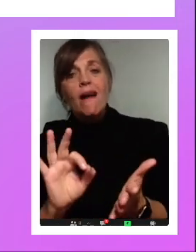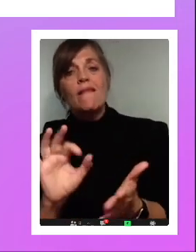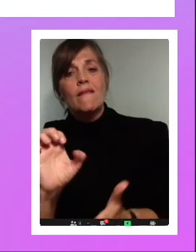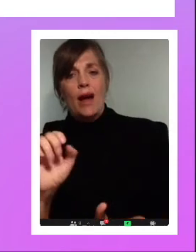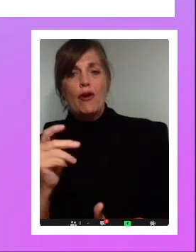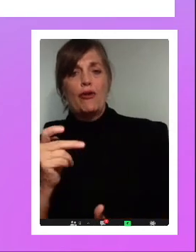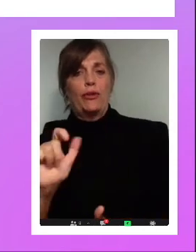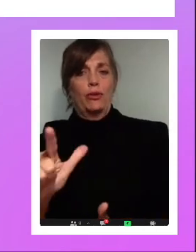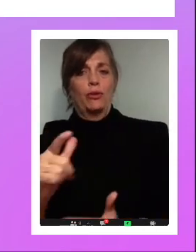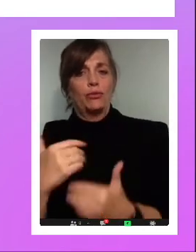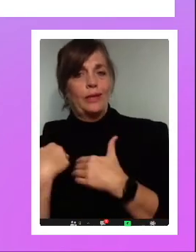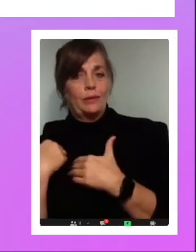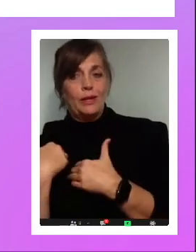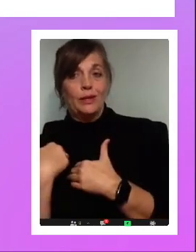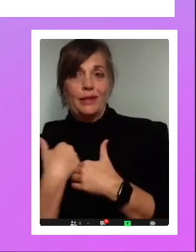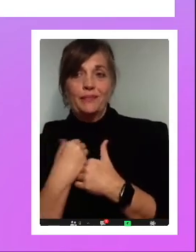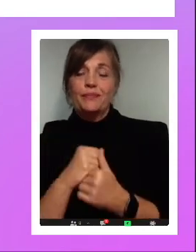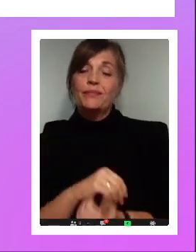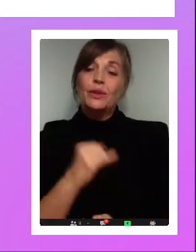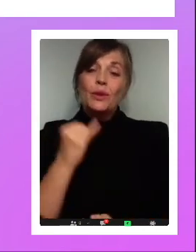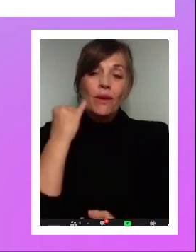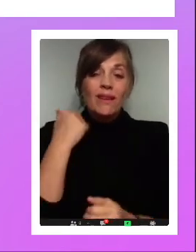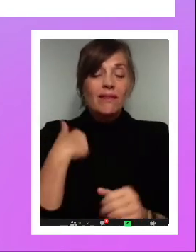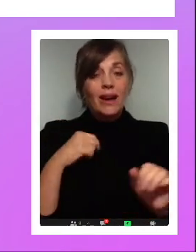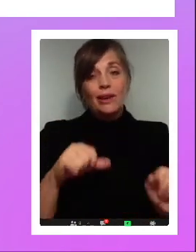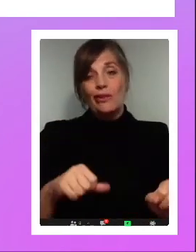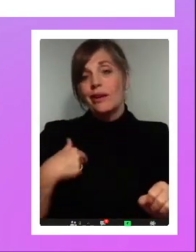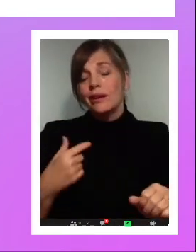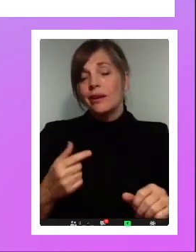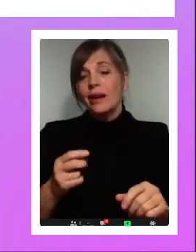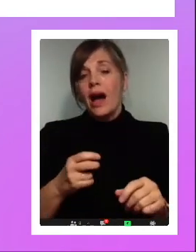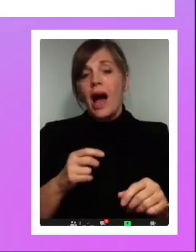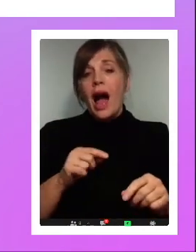And so if I could I would go back and try to inject that